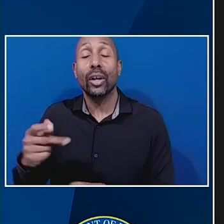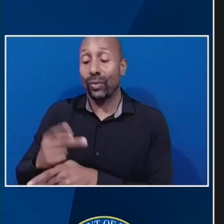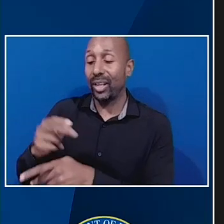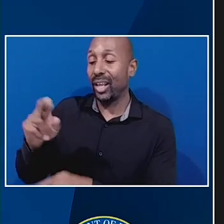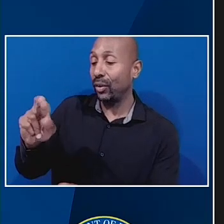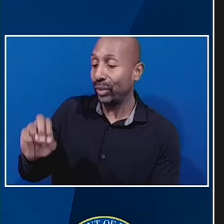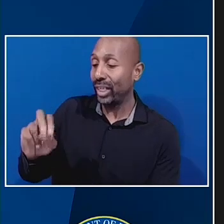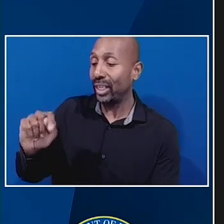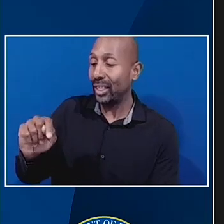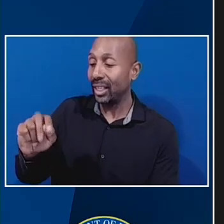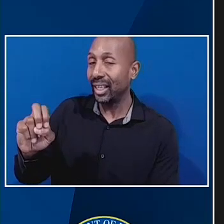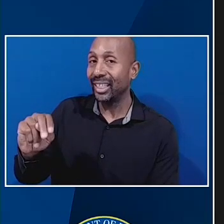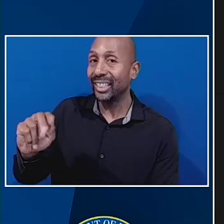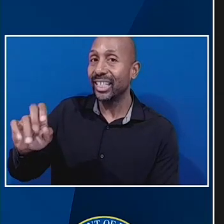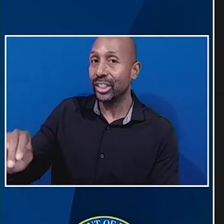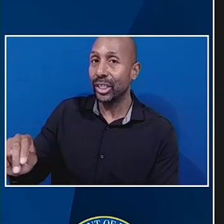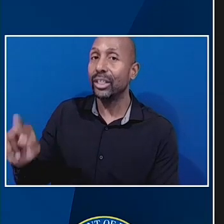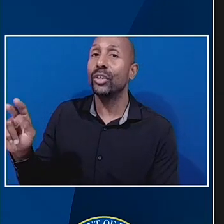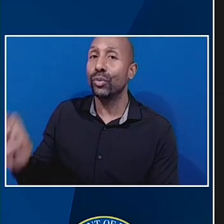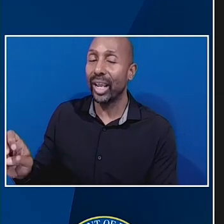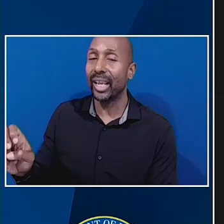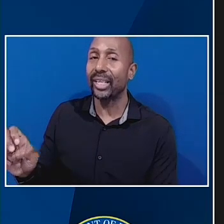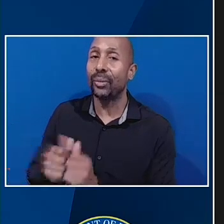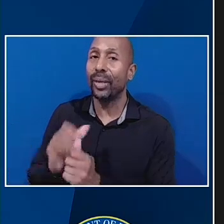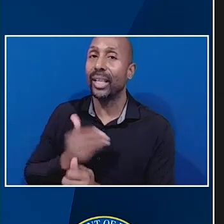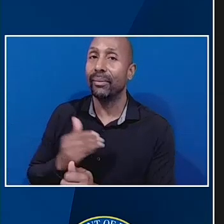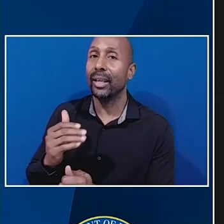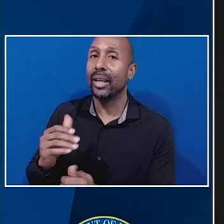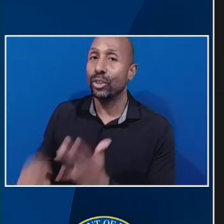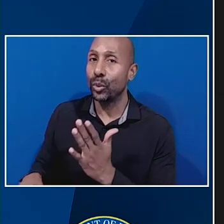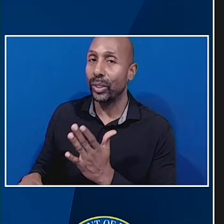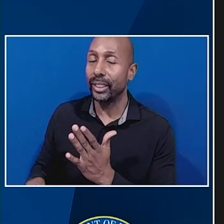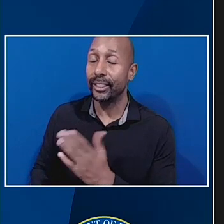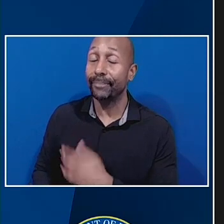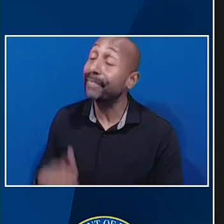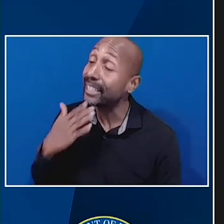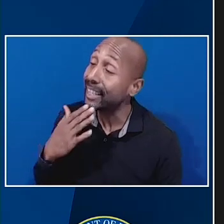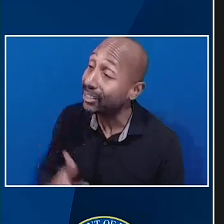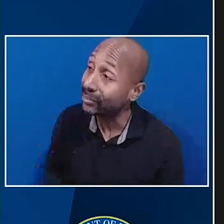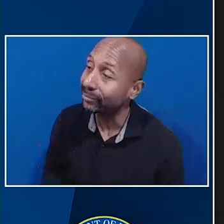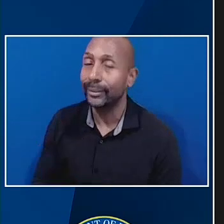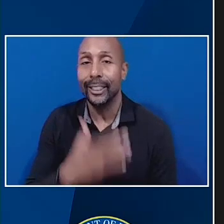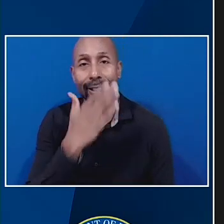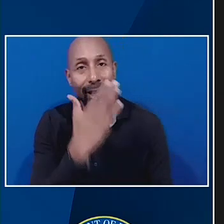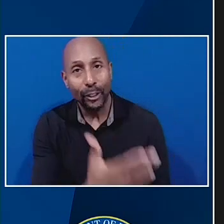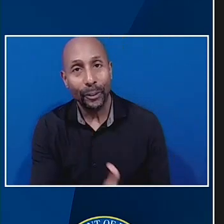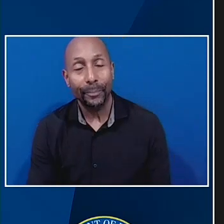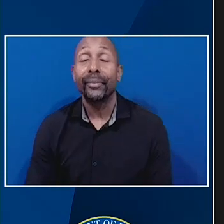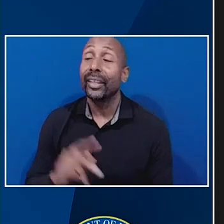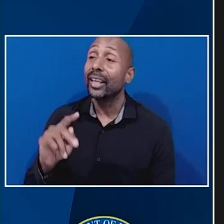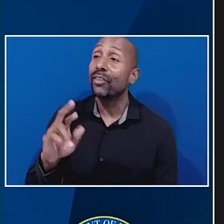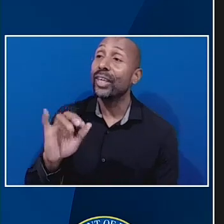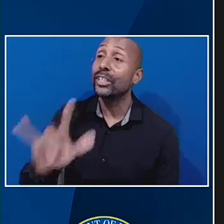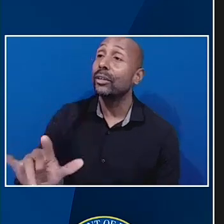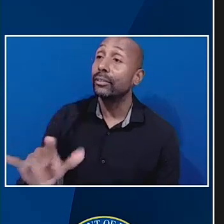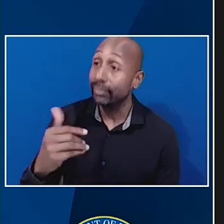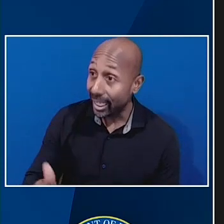Thank you. Krystil, who's next? Our next speaker is Dalia Hernandez, who is